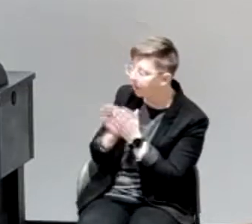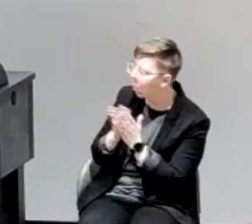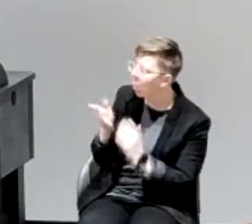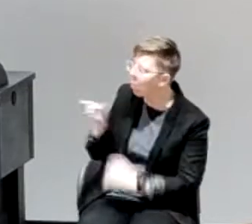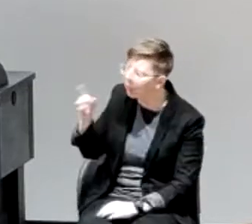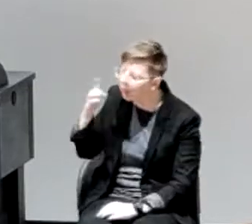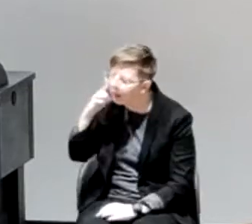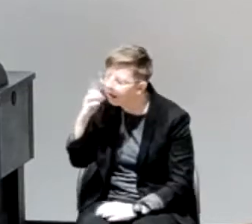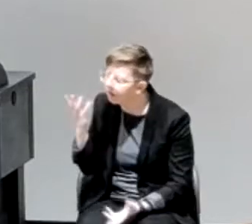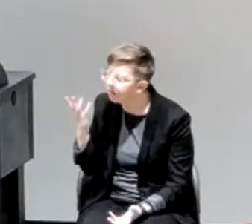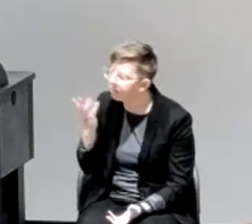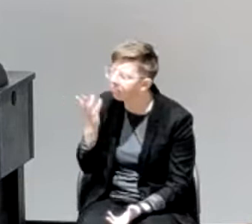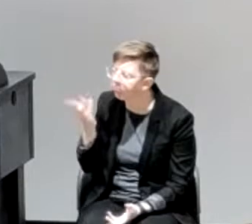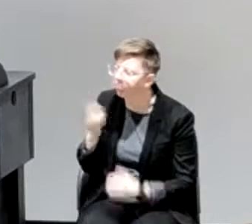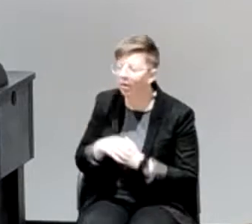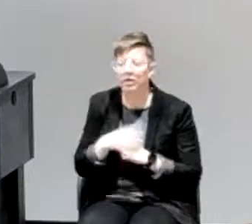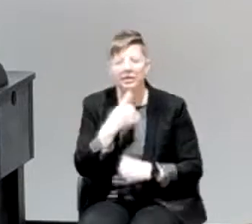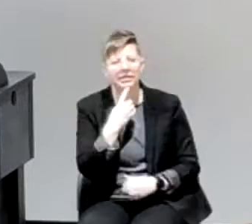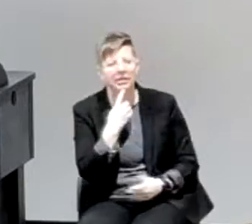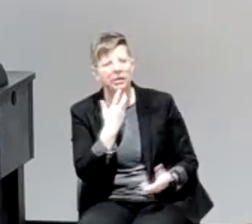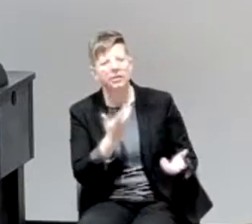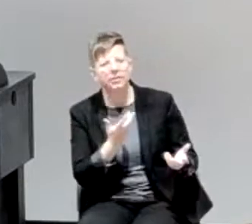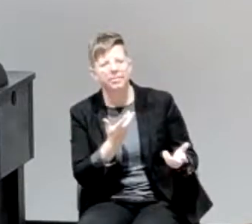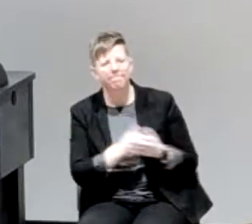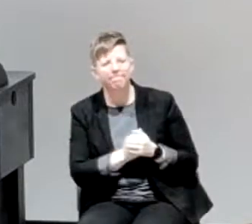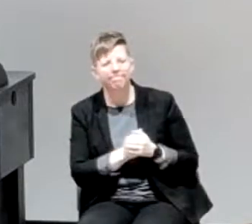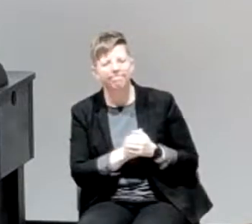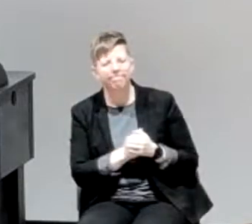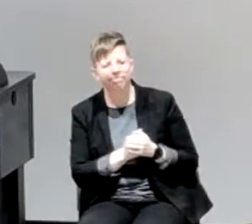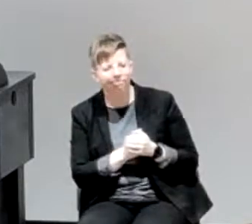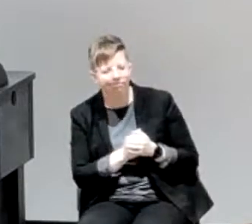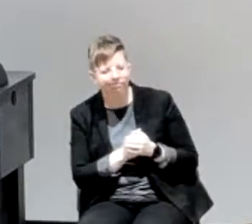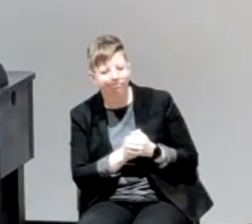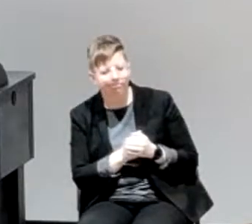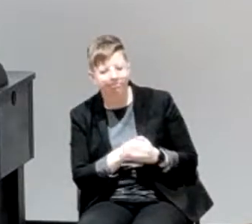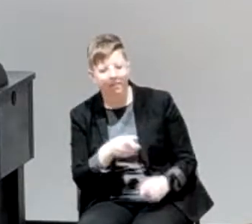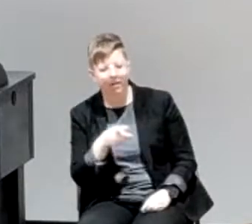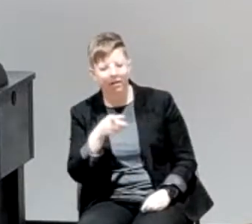So Richard's got -- I said to him, what do you think?